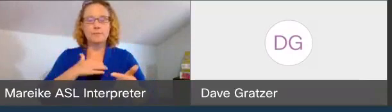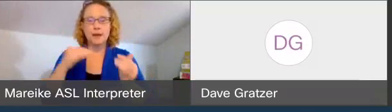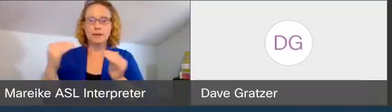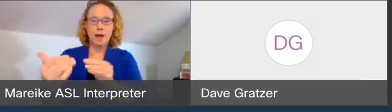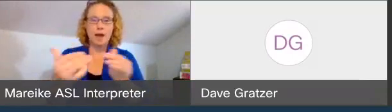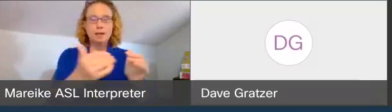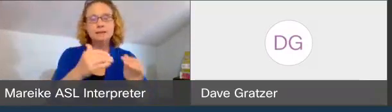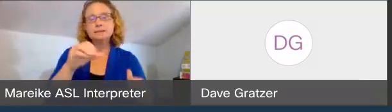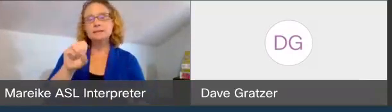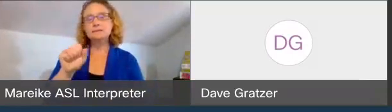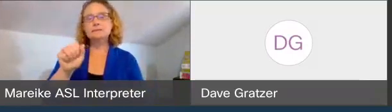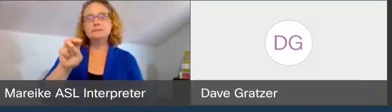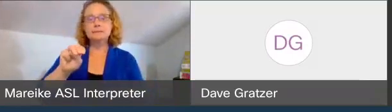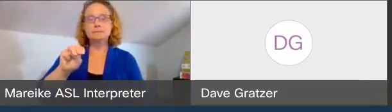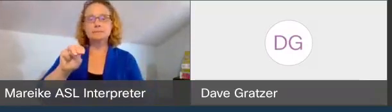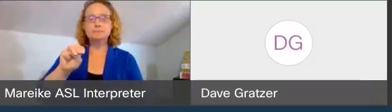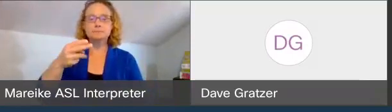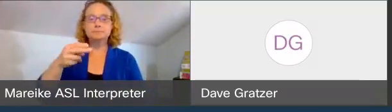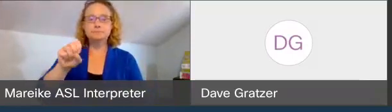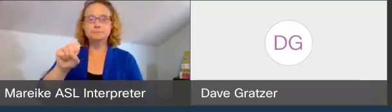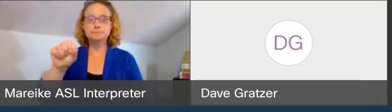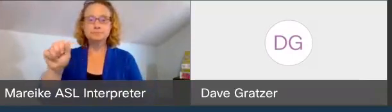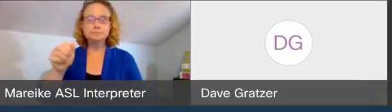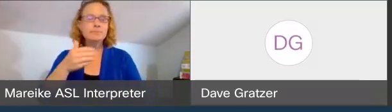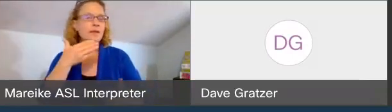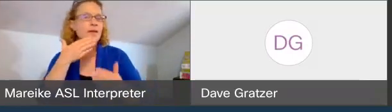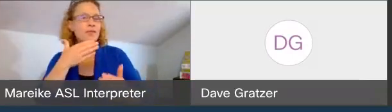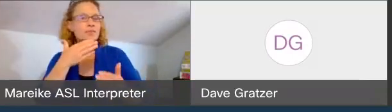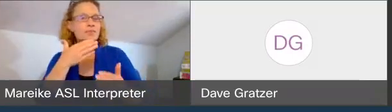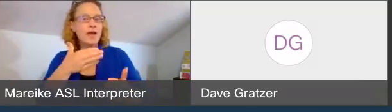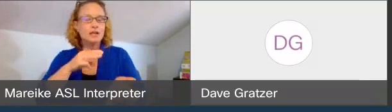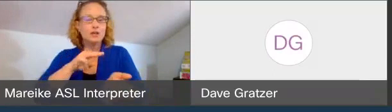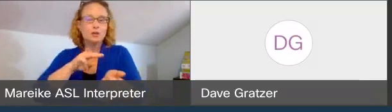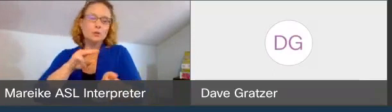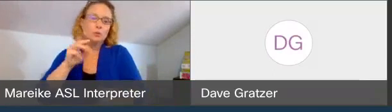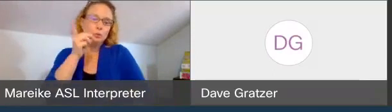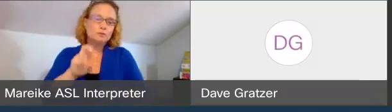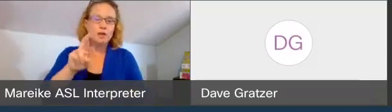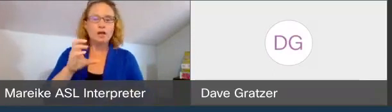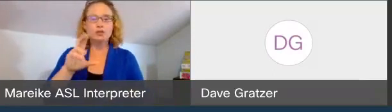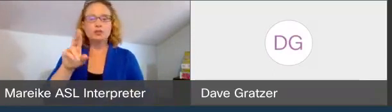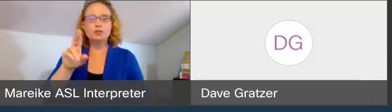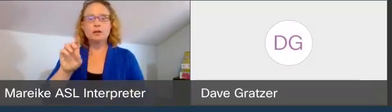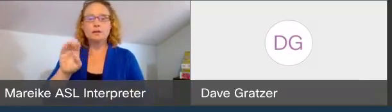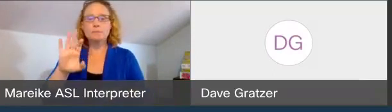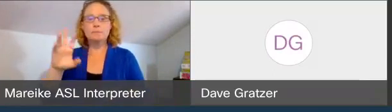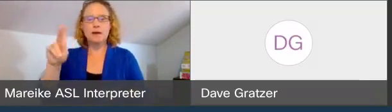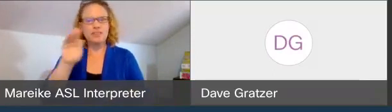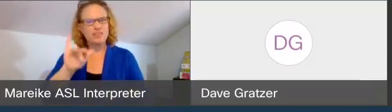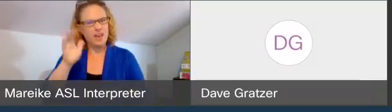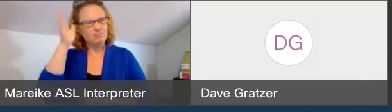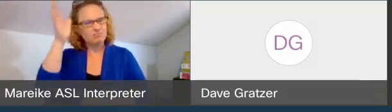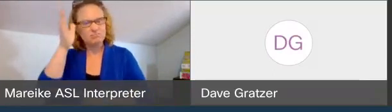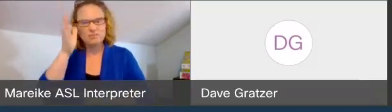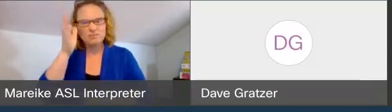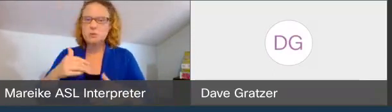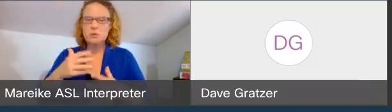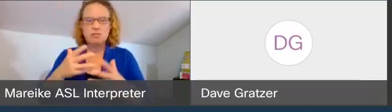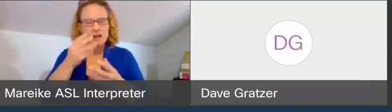[Michele] Thank you, Dr. Cuddeback. That was very, very informative. So I